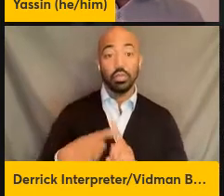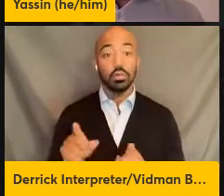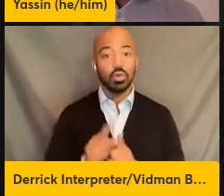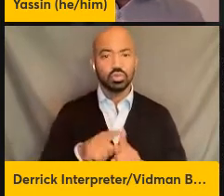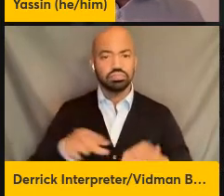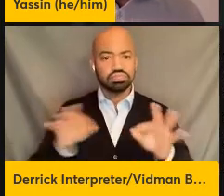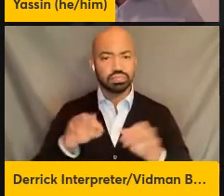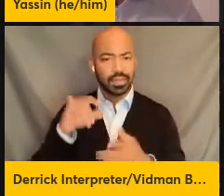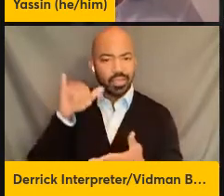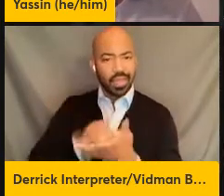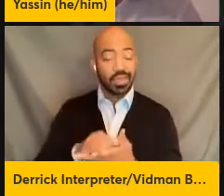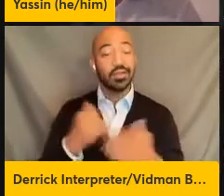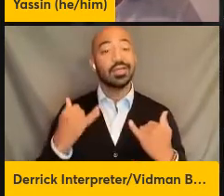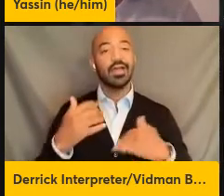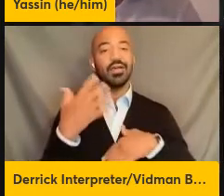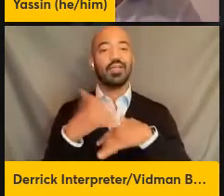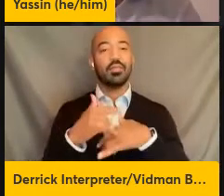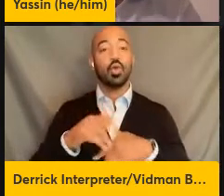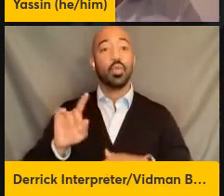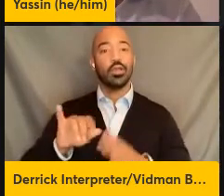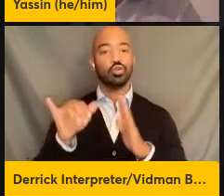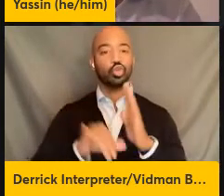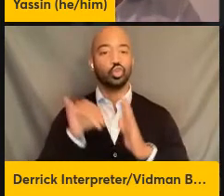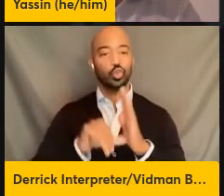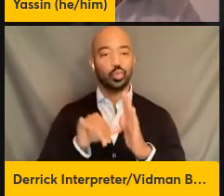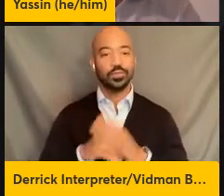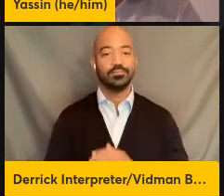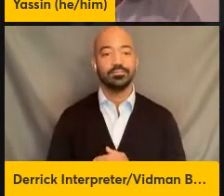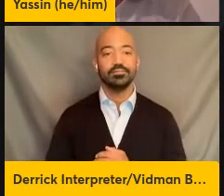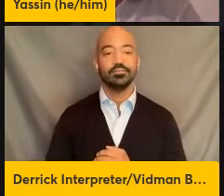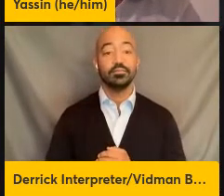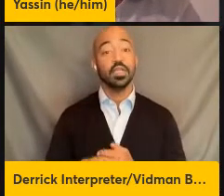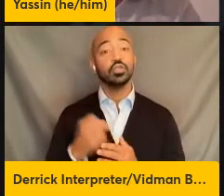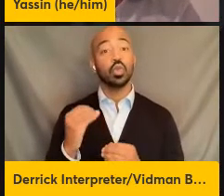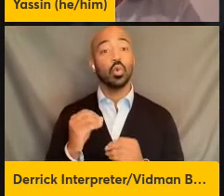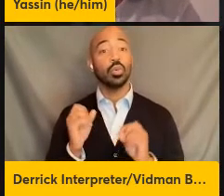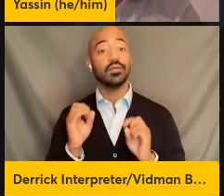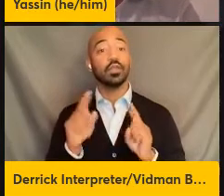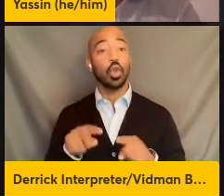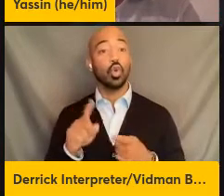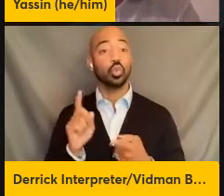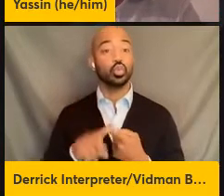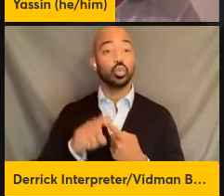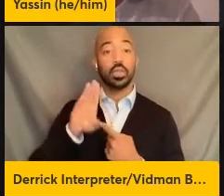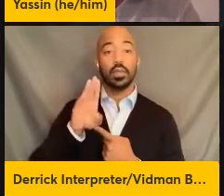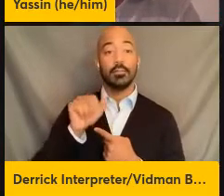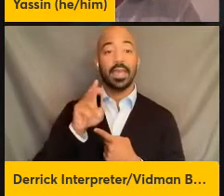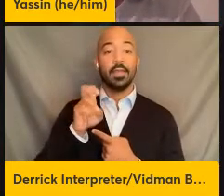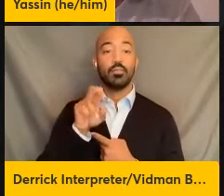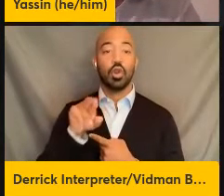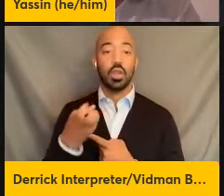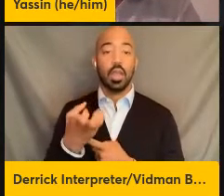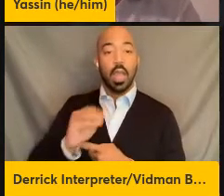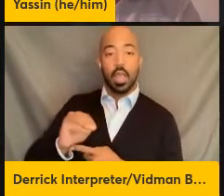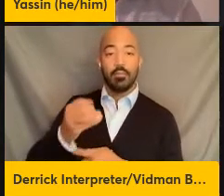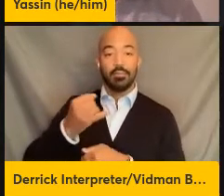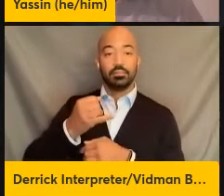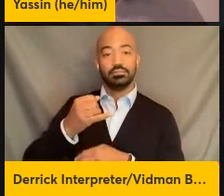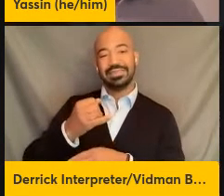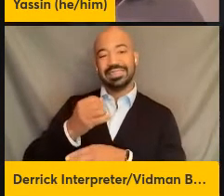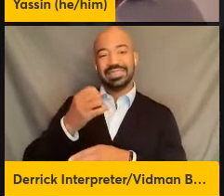And the talk is now available on YouTube. So if you look, if you go to the Babraham Institute, YouTube channel, you can find the